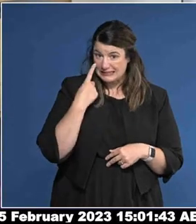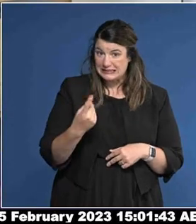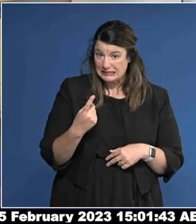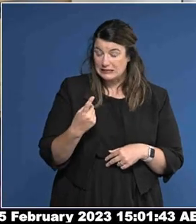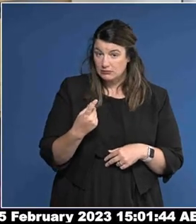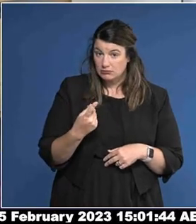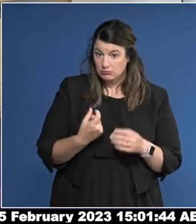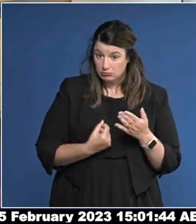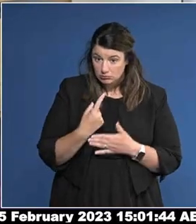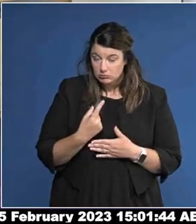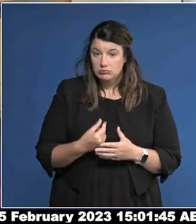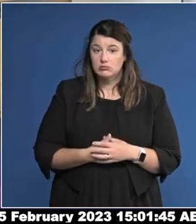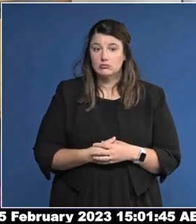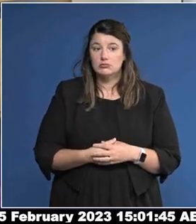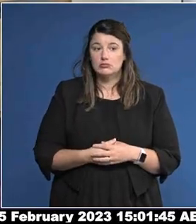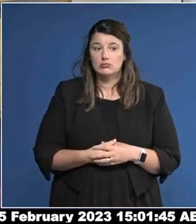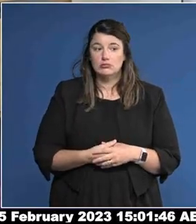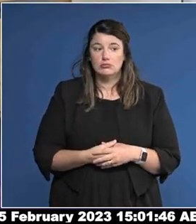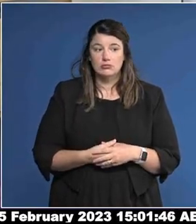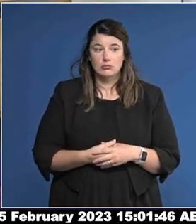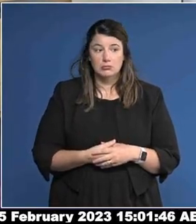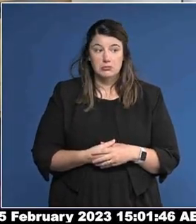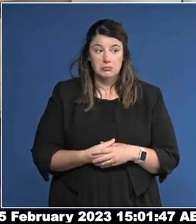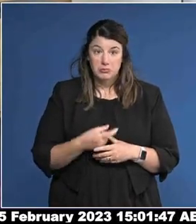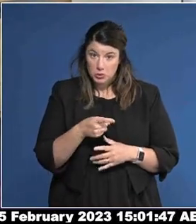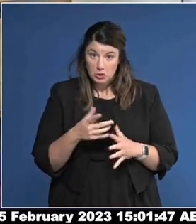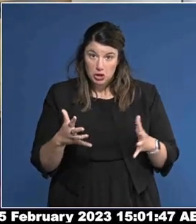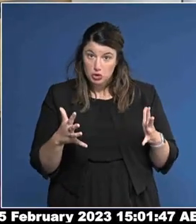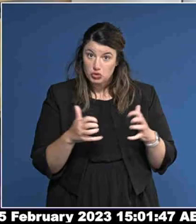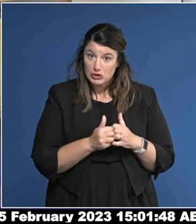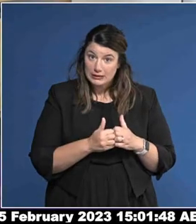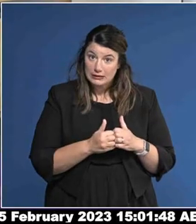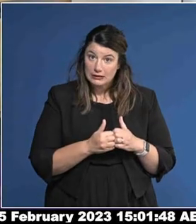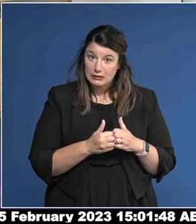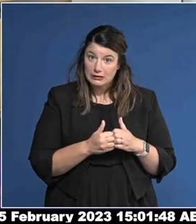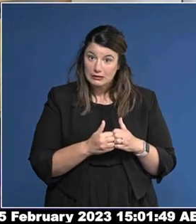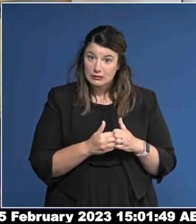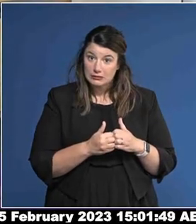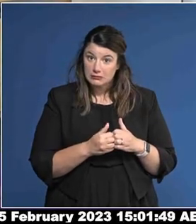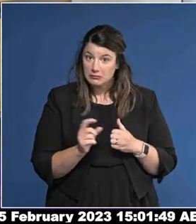Yes. MS EASTMAN: Do you sort of share the view of the Commission in terms of